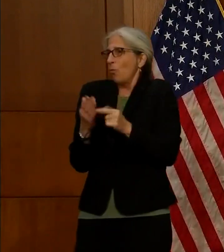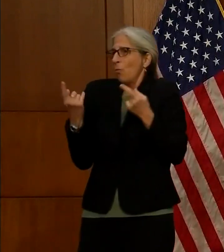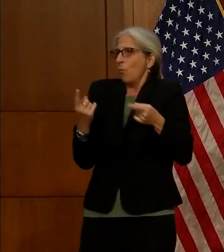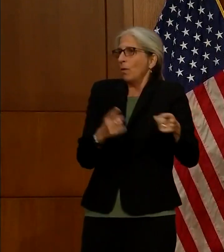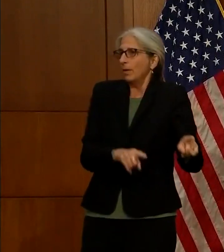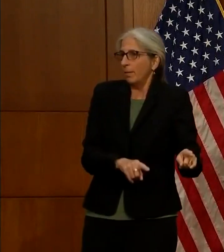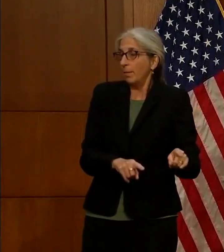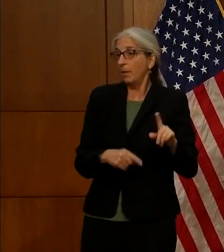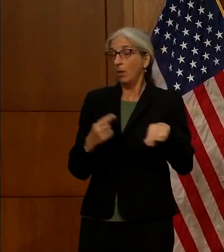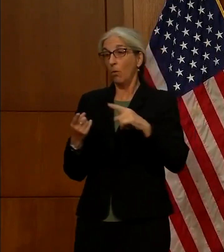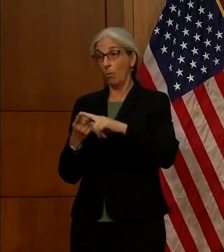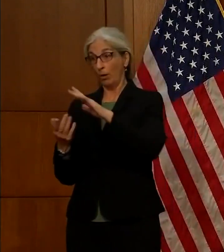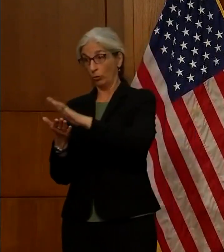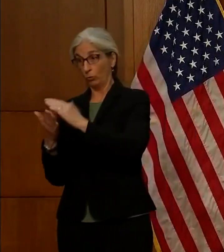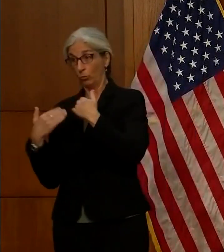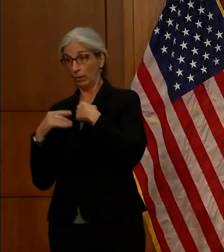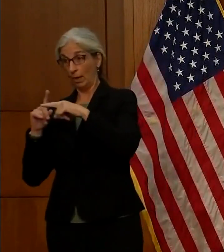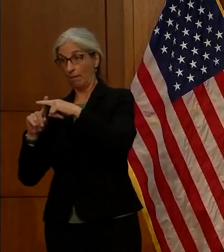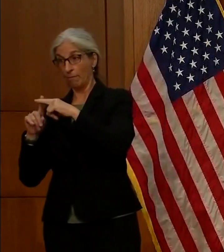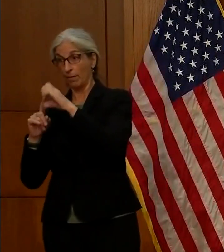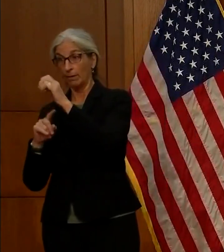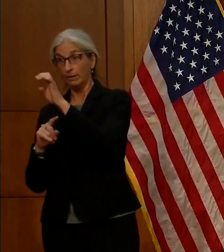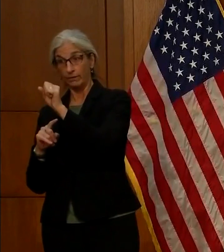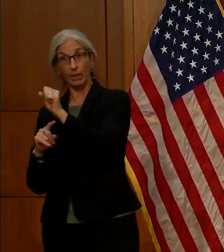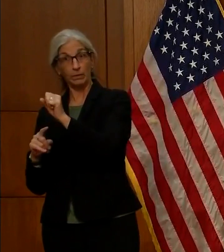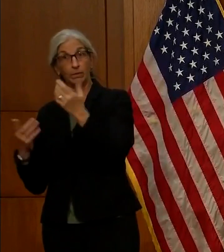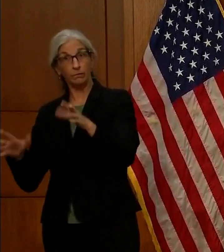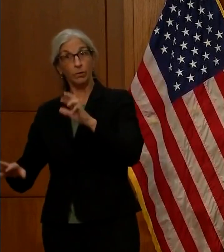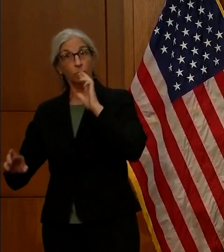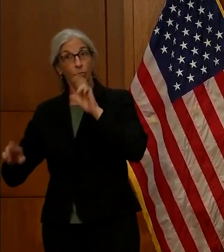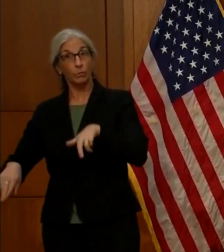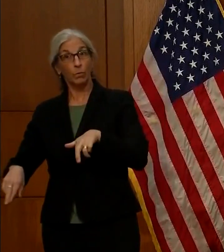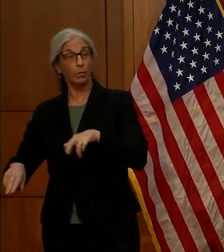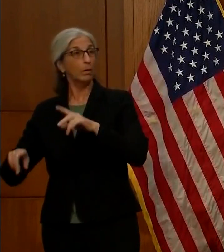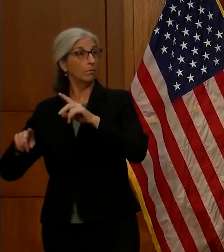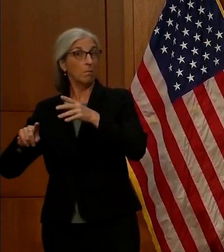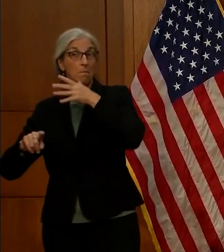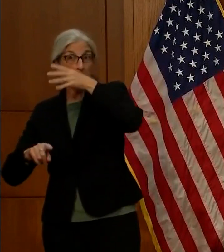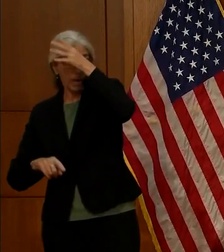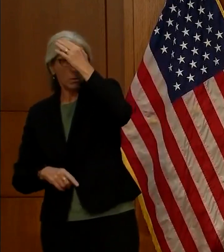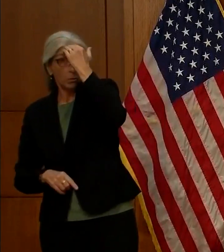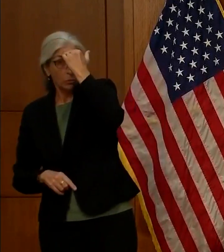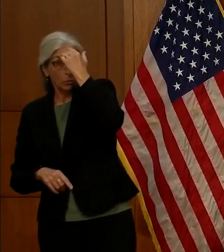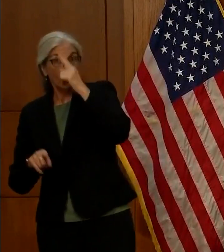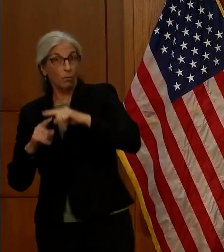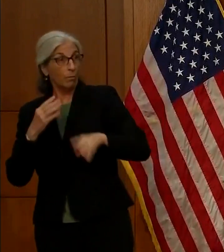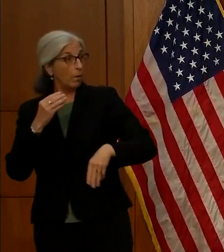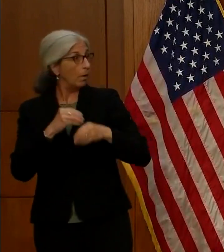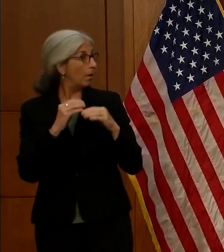THANK YOU ALL SEEN WHEN THERE ARE POSITIVE CASES AT SCHOOLS- IT'S BEEN REPORTED PARENTS KNOW